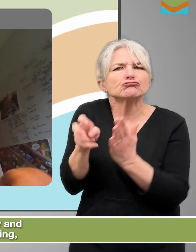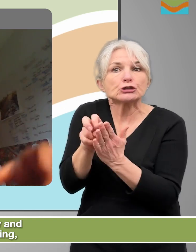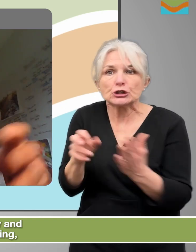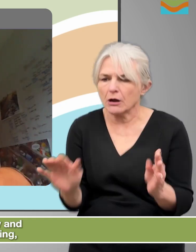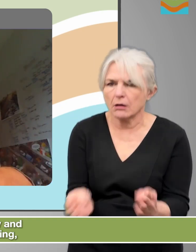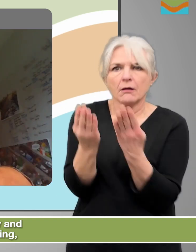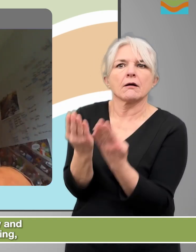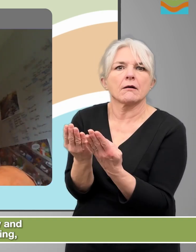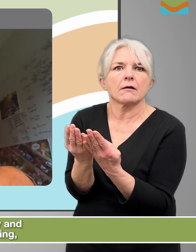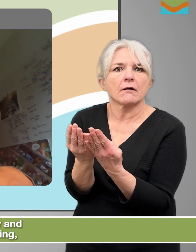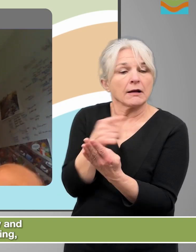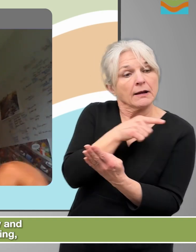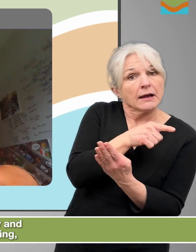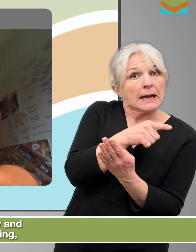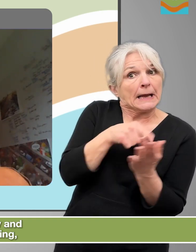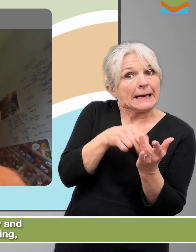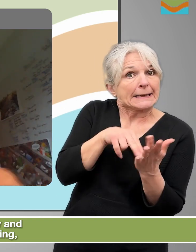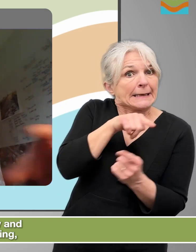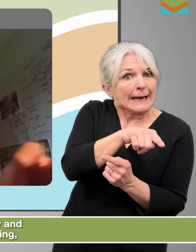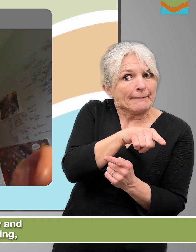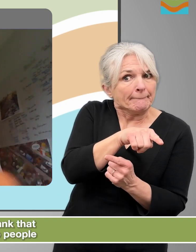We still need primary survey and mapping and borehole drilling,